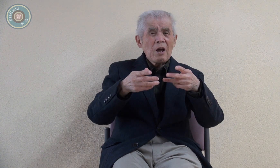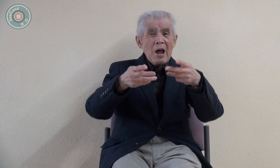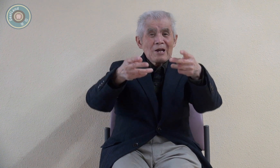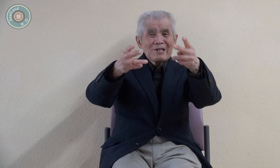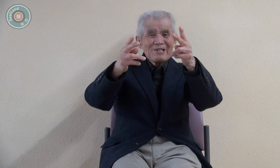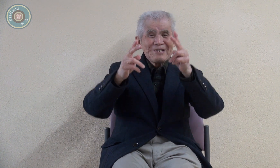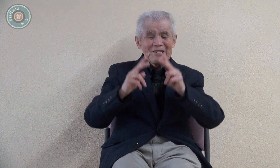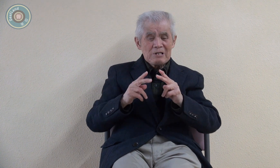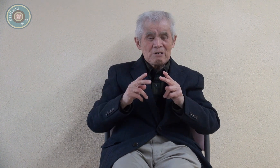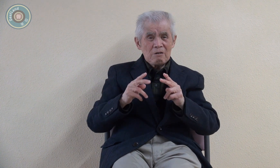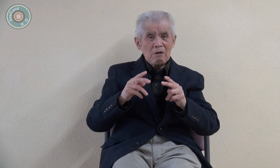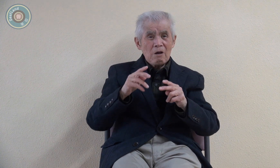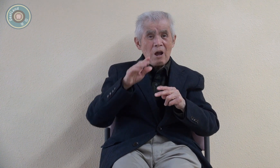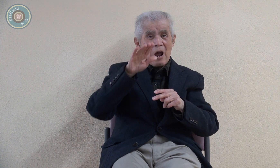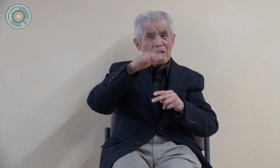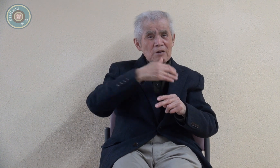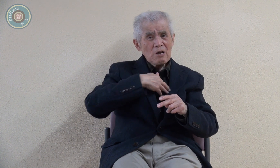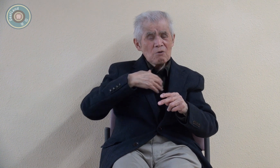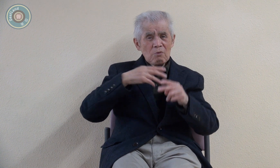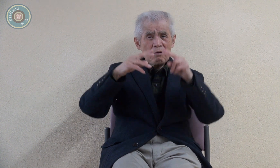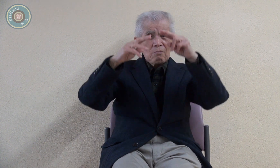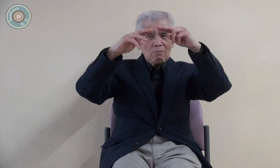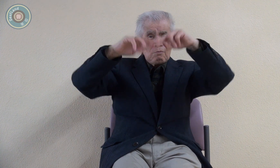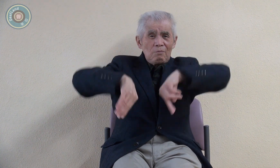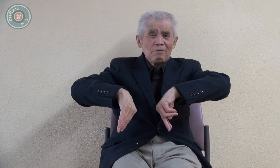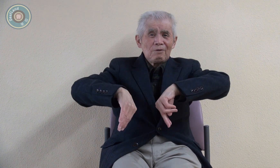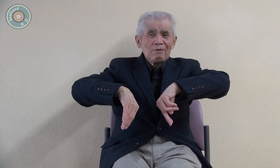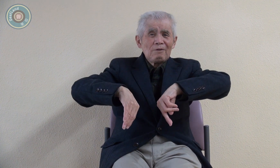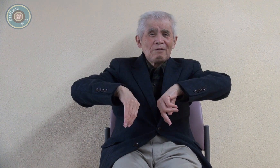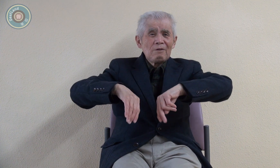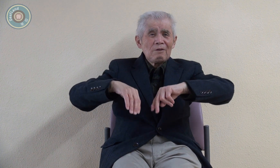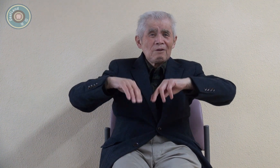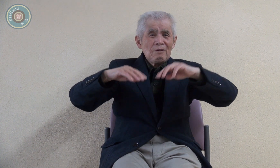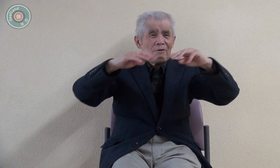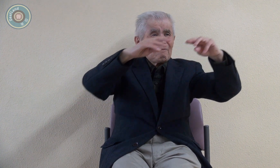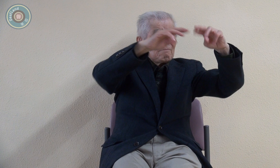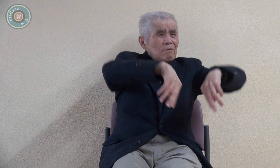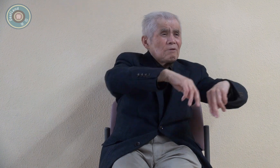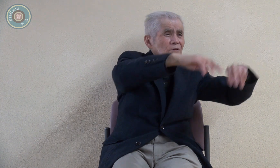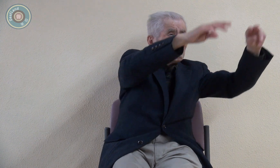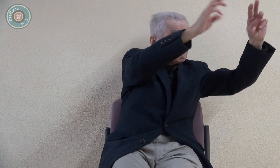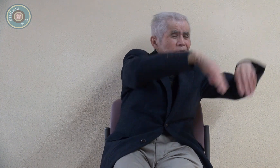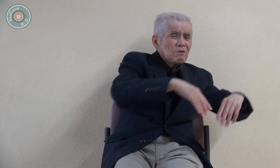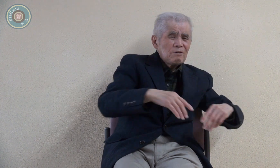All the bridges had collapsed